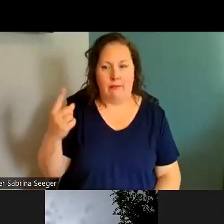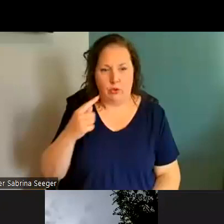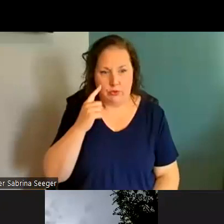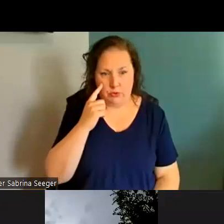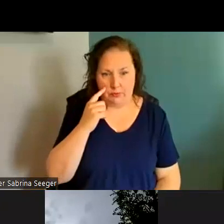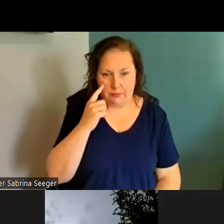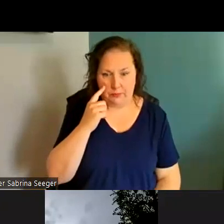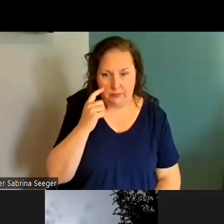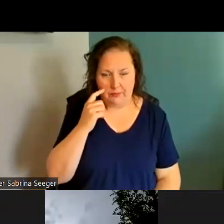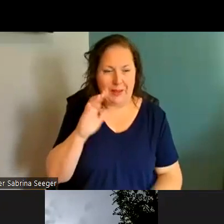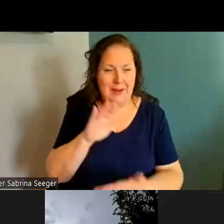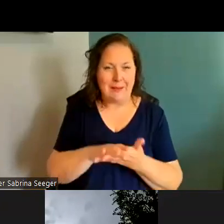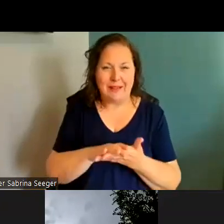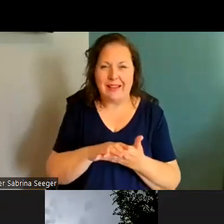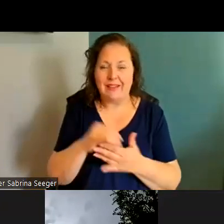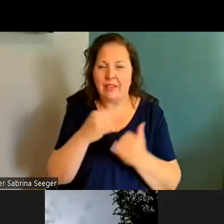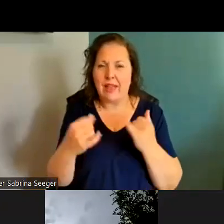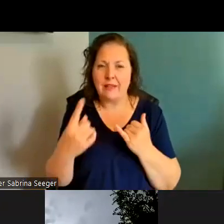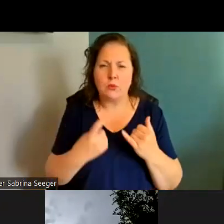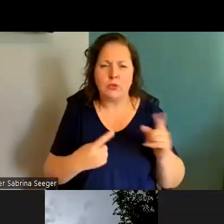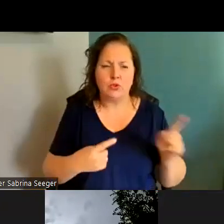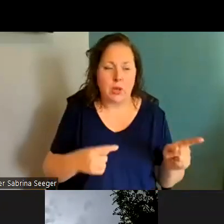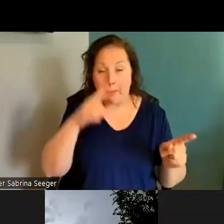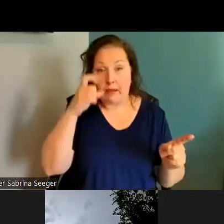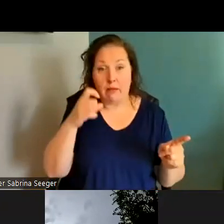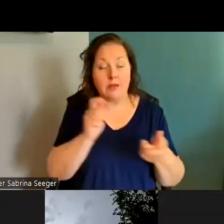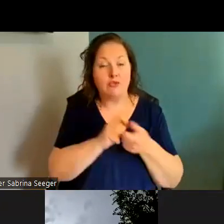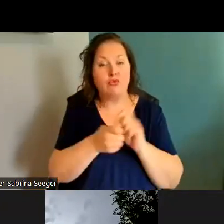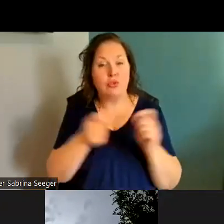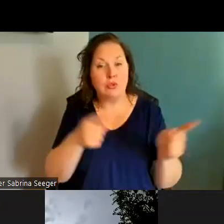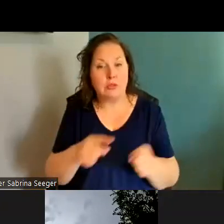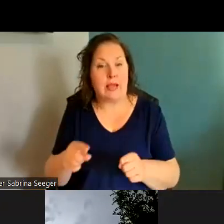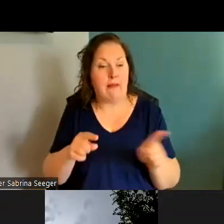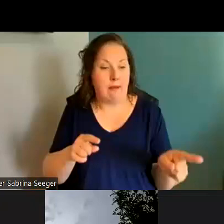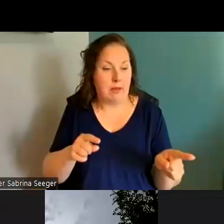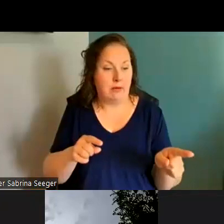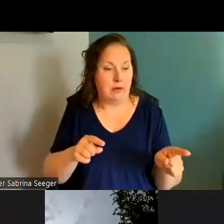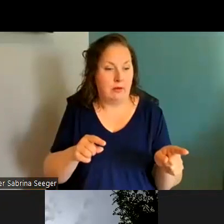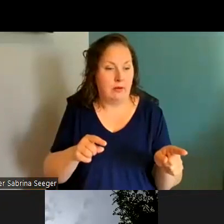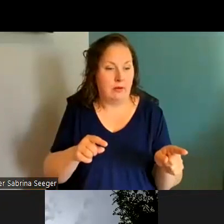this is the last question. Due to the changes in assessment, oh I think you've just addressed this.